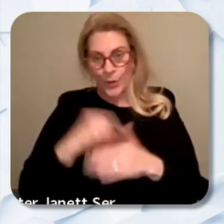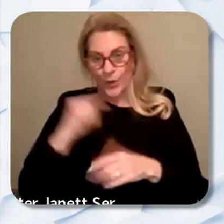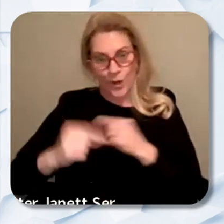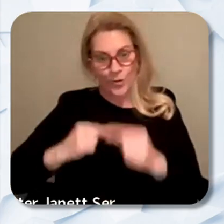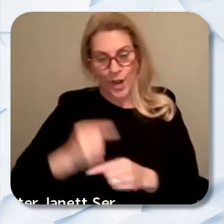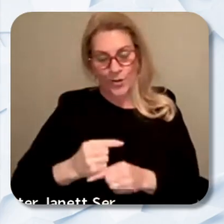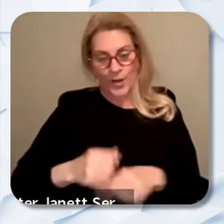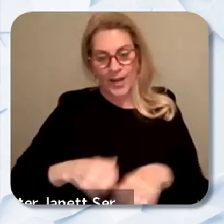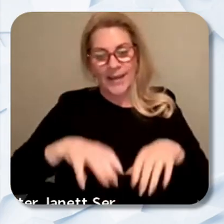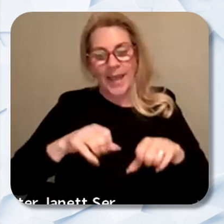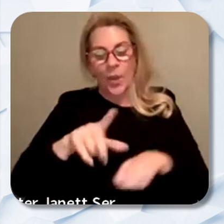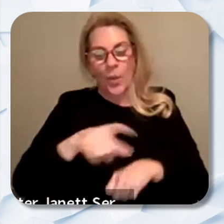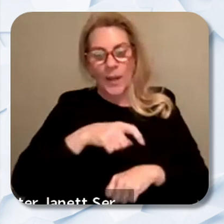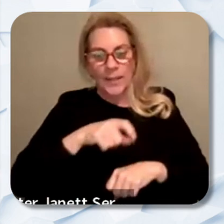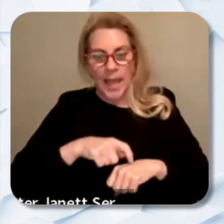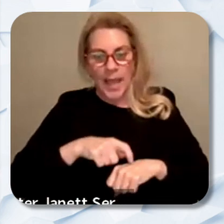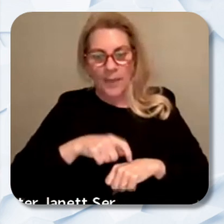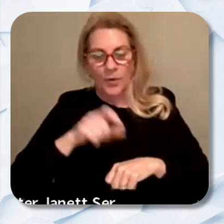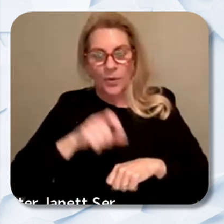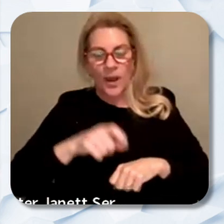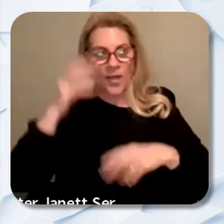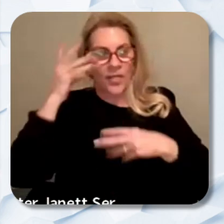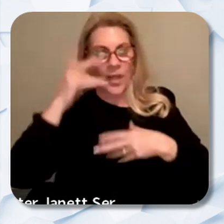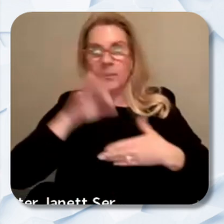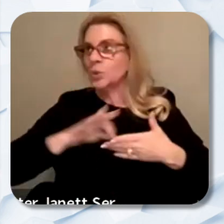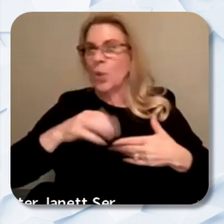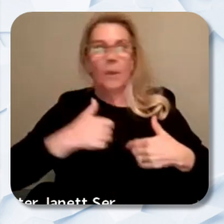take your time on it. You don't have to think I'm getting scored. There's all these verbiage